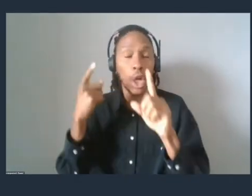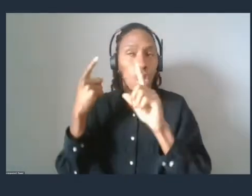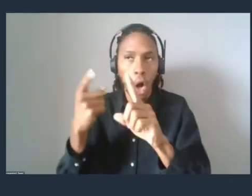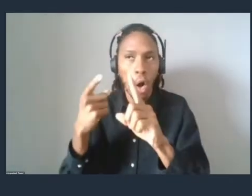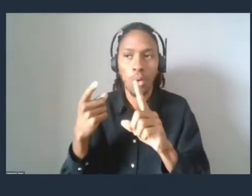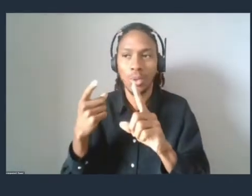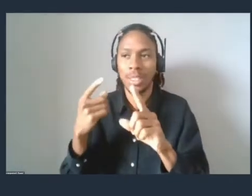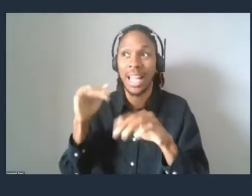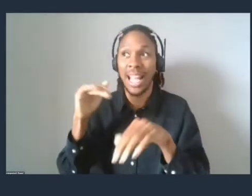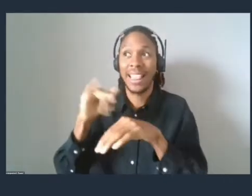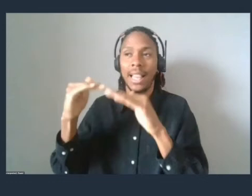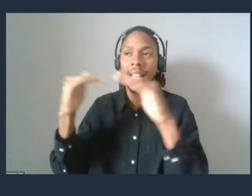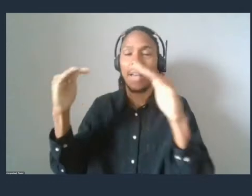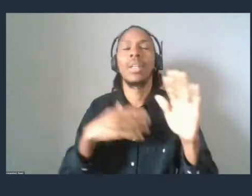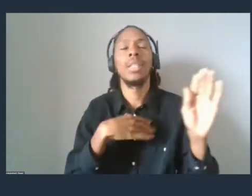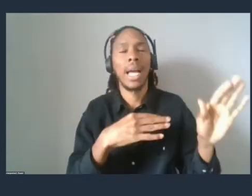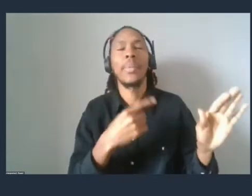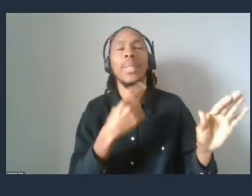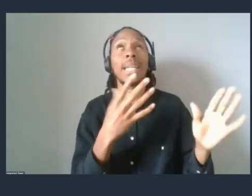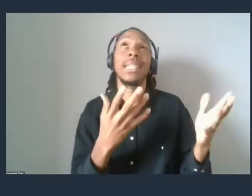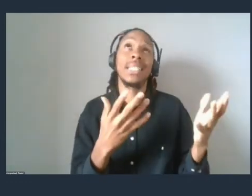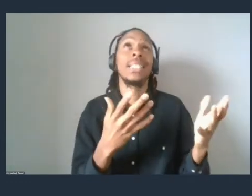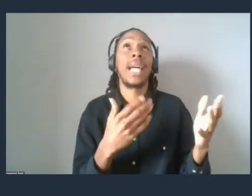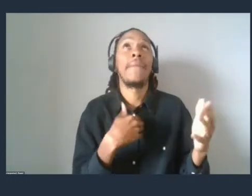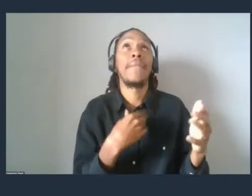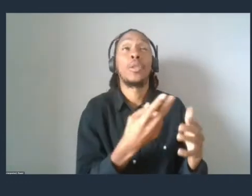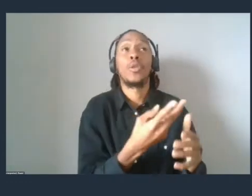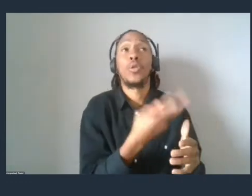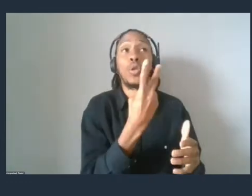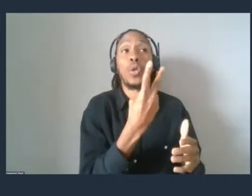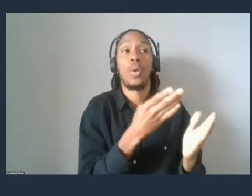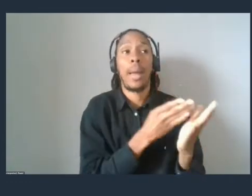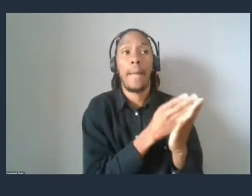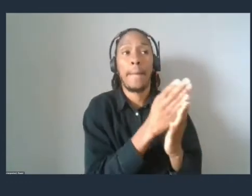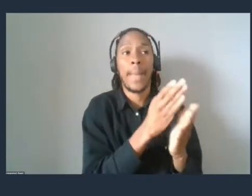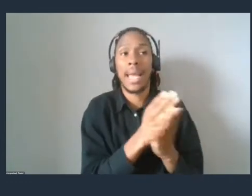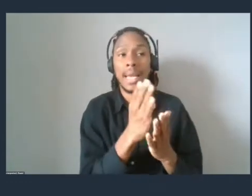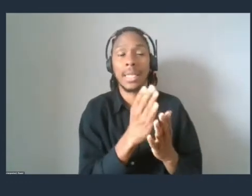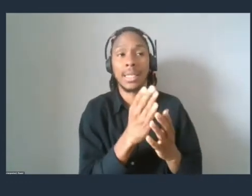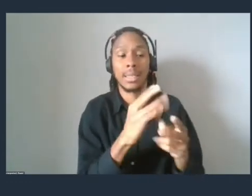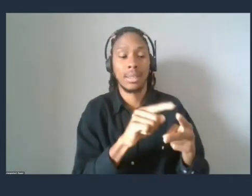I would say there's really two main techniques that if you've done these things,